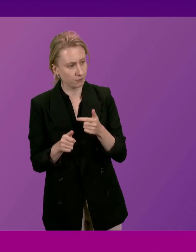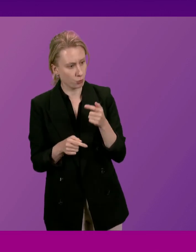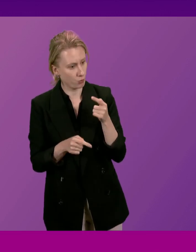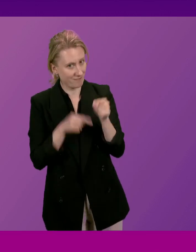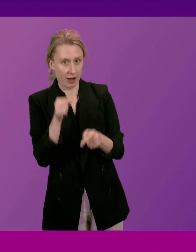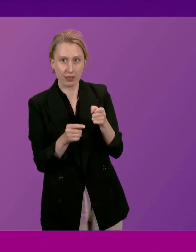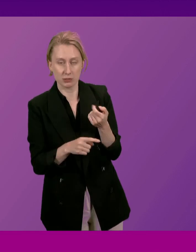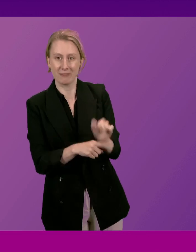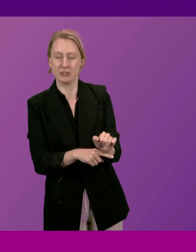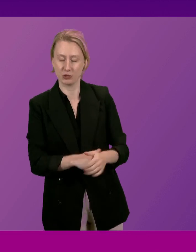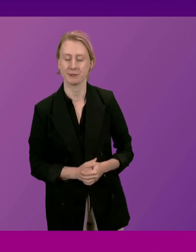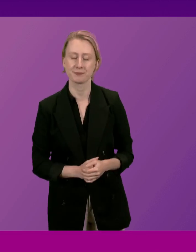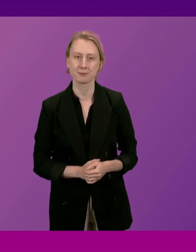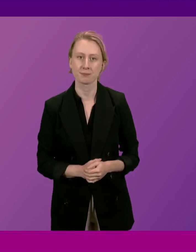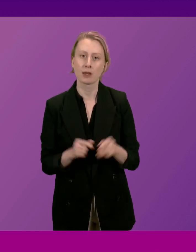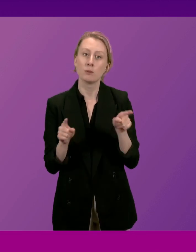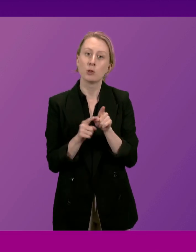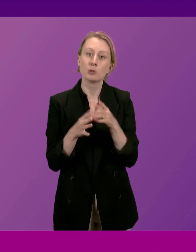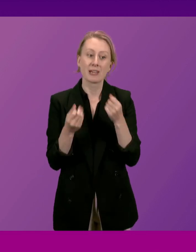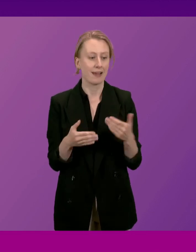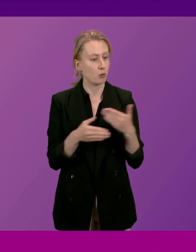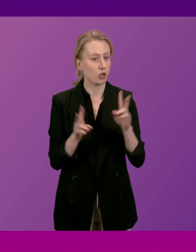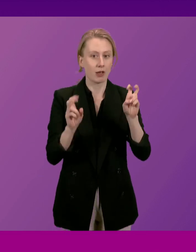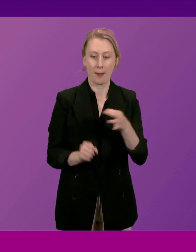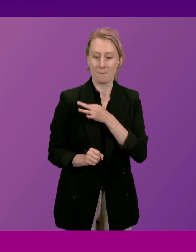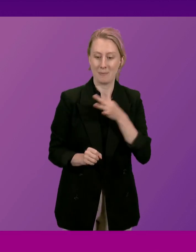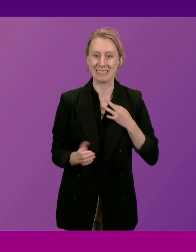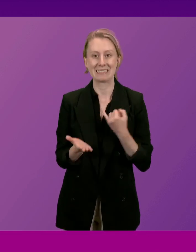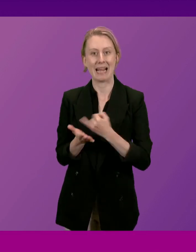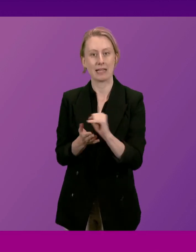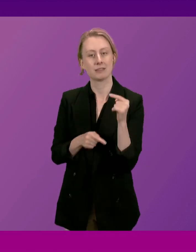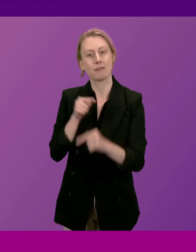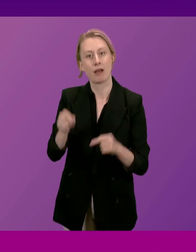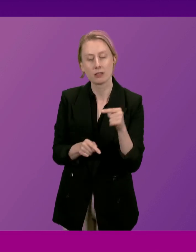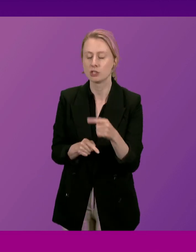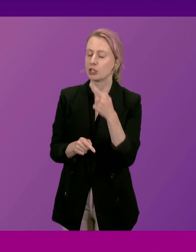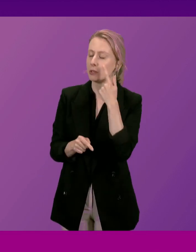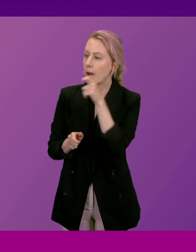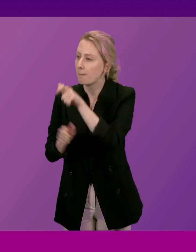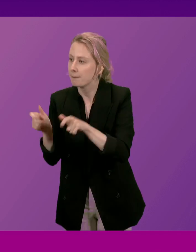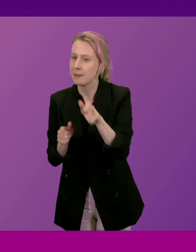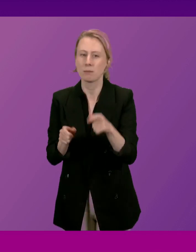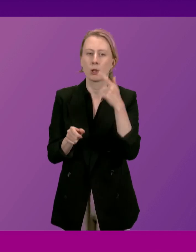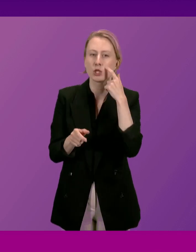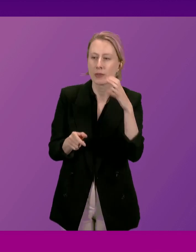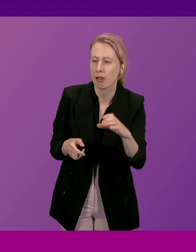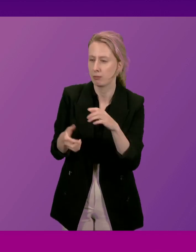We also have the work of Medics Against Violence, which engages with young people in youth clubs on the consequences of violence,